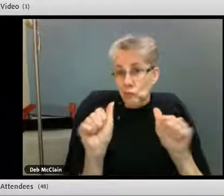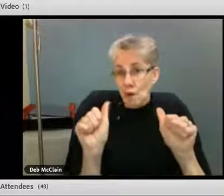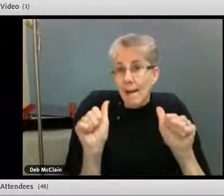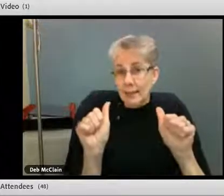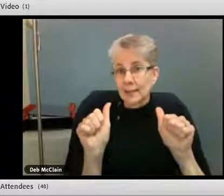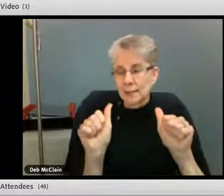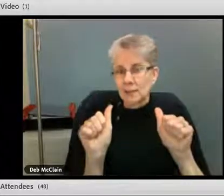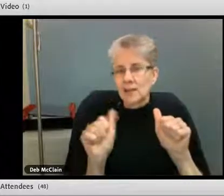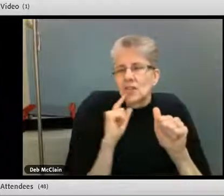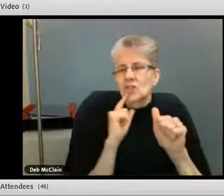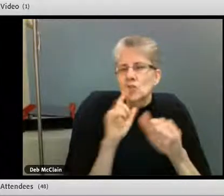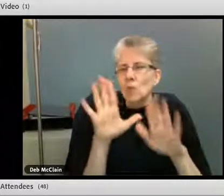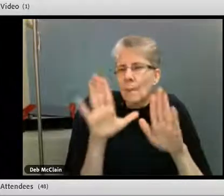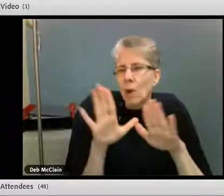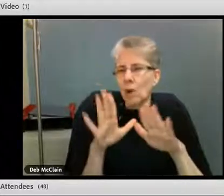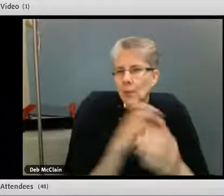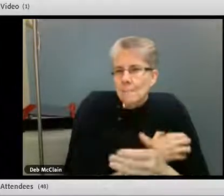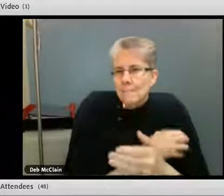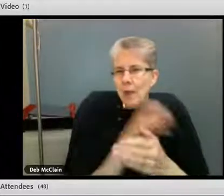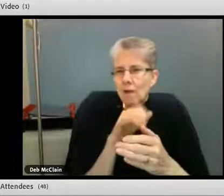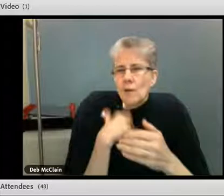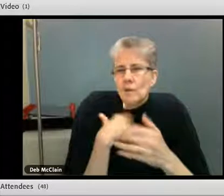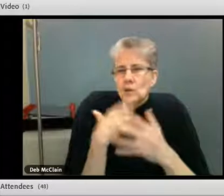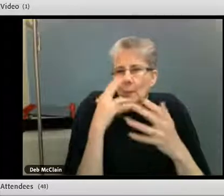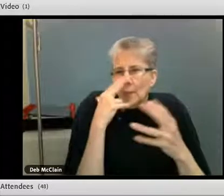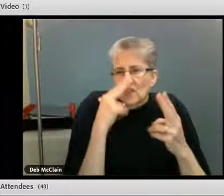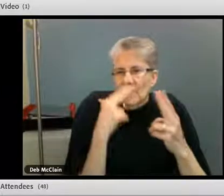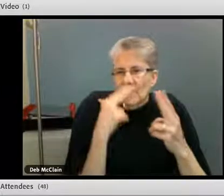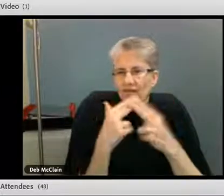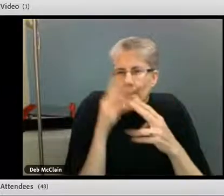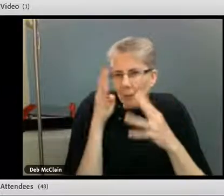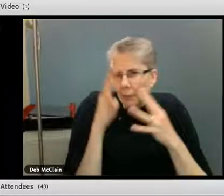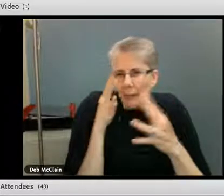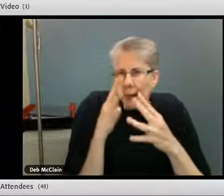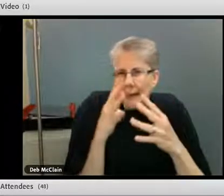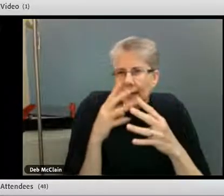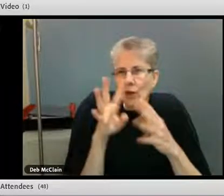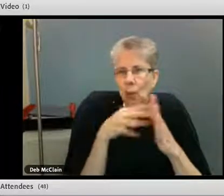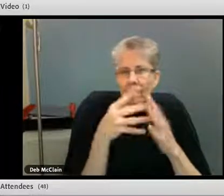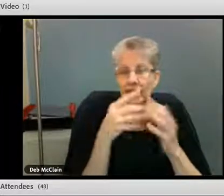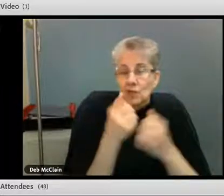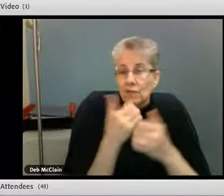You'll have so much fun. You'll be creating graphics for everything. And one of the things you'll notice, an over-arching trend today